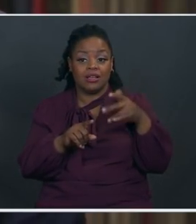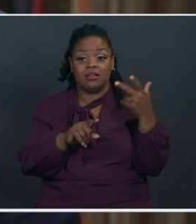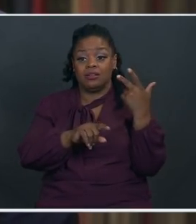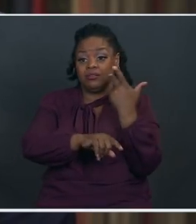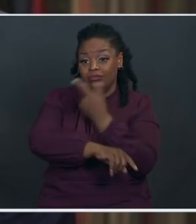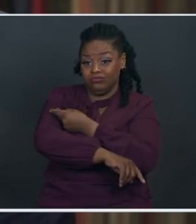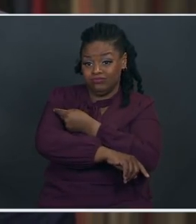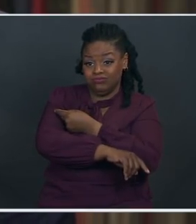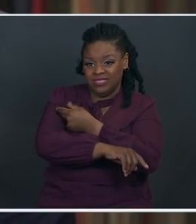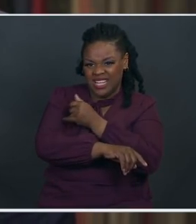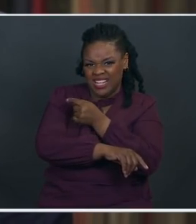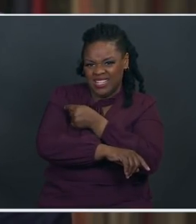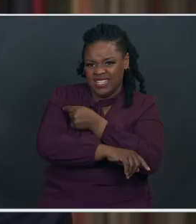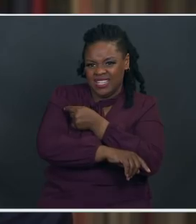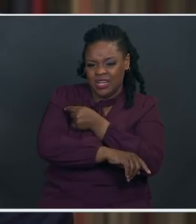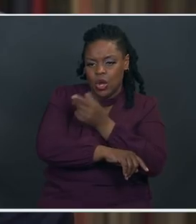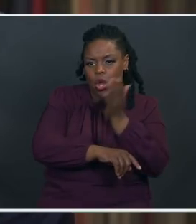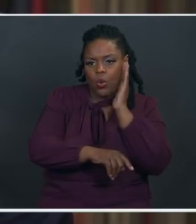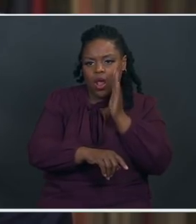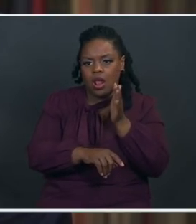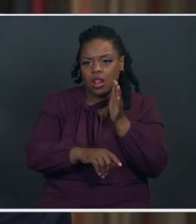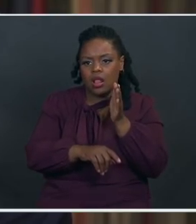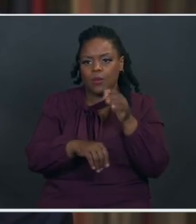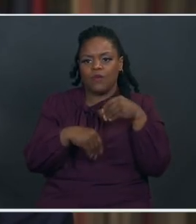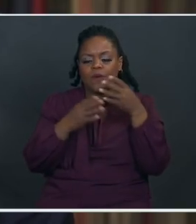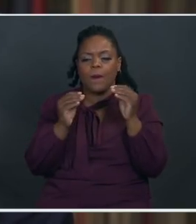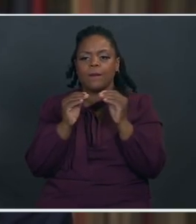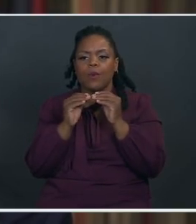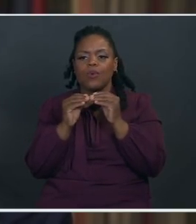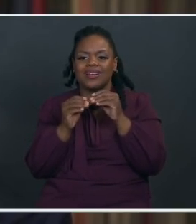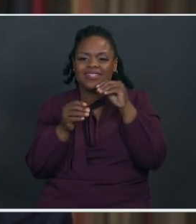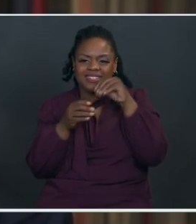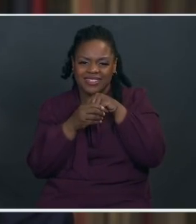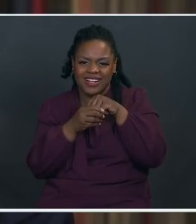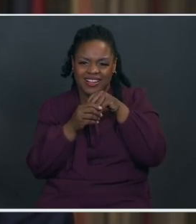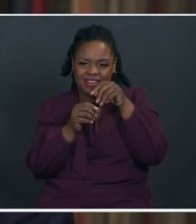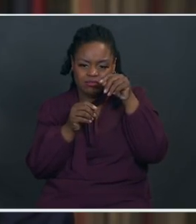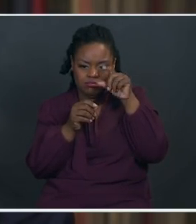And yesterday, we announced a 16 percent increase in supply